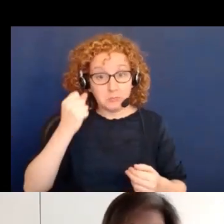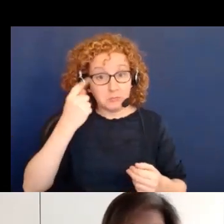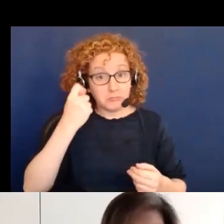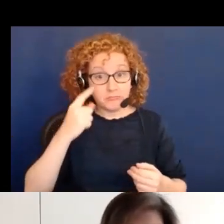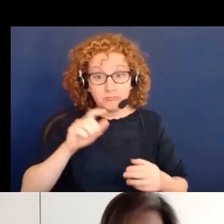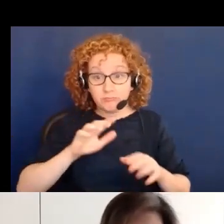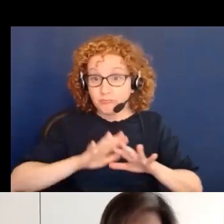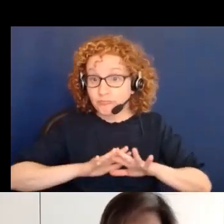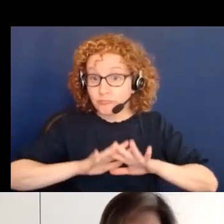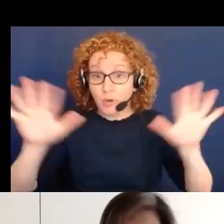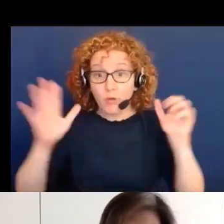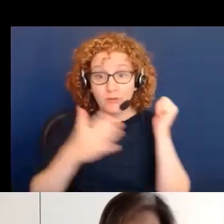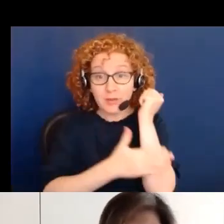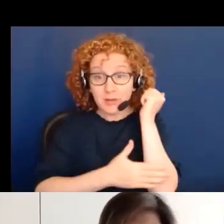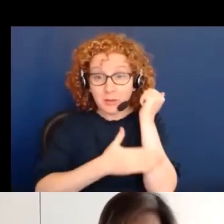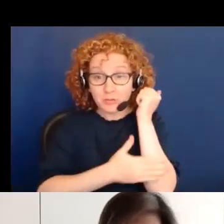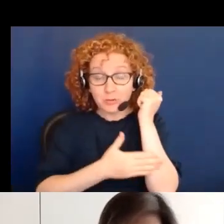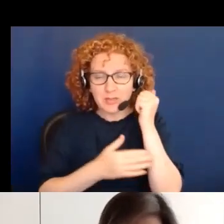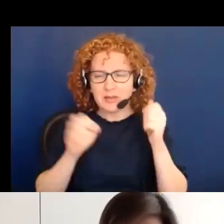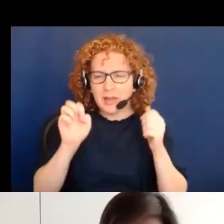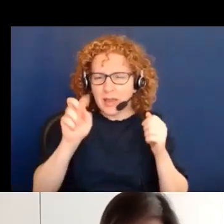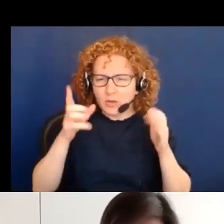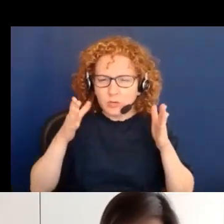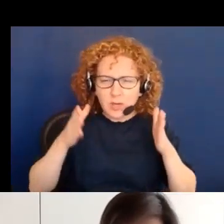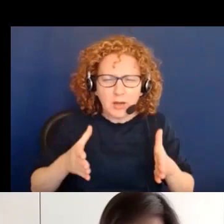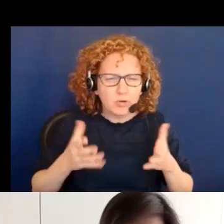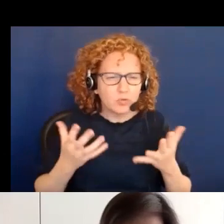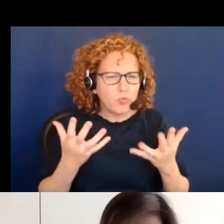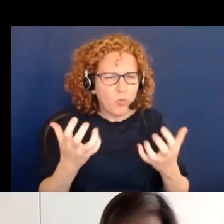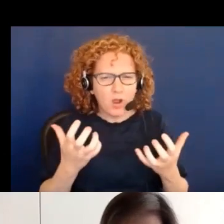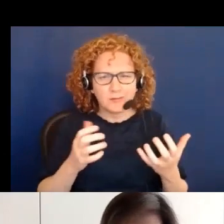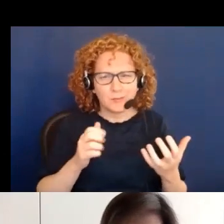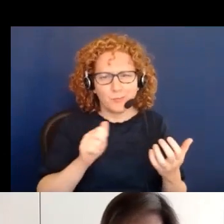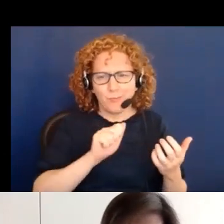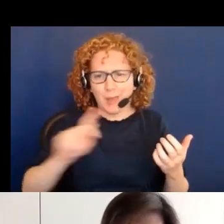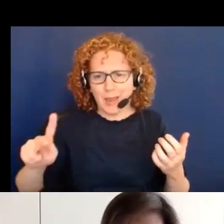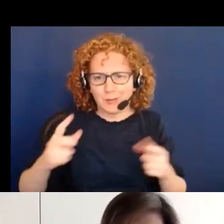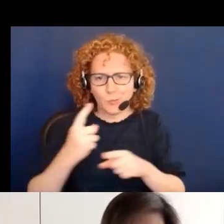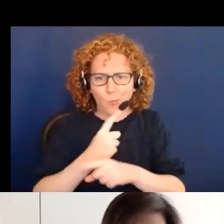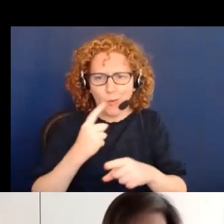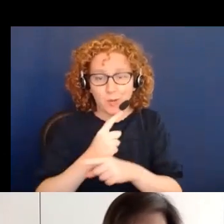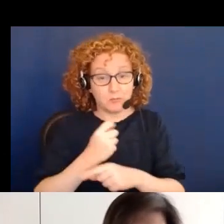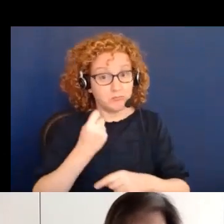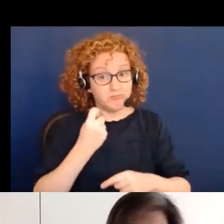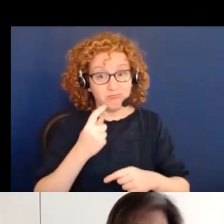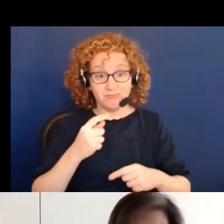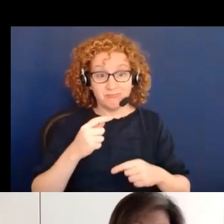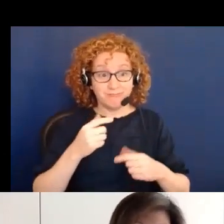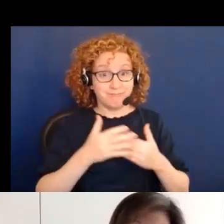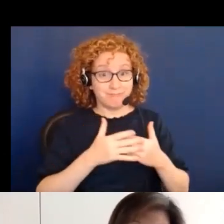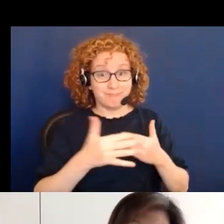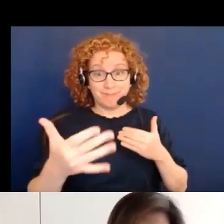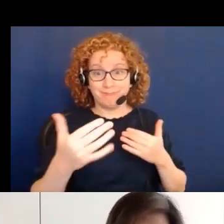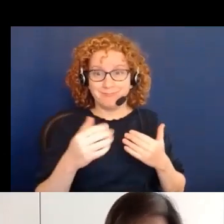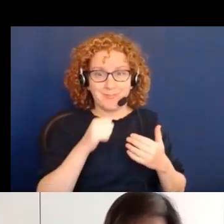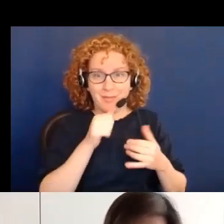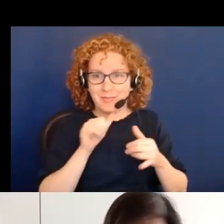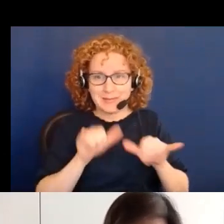recognizing that the landscape and environment is no longer the same playing field compared to 2019.